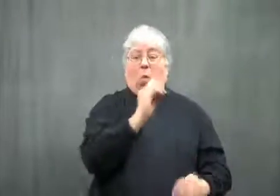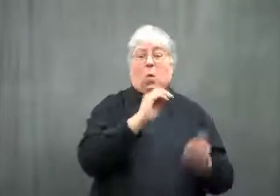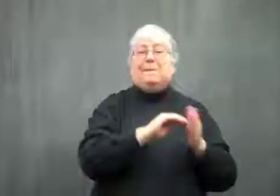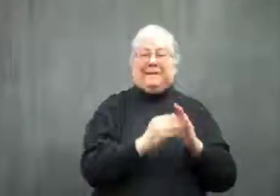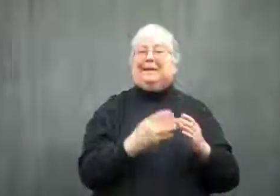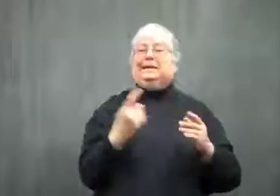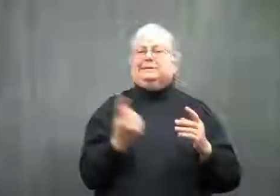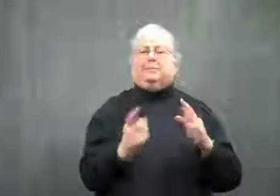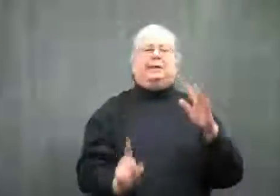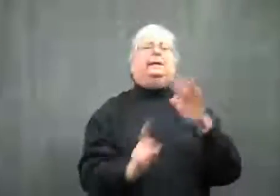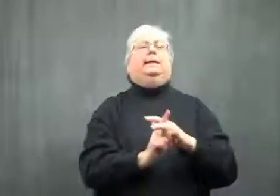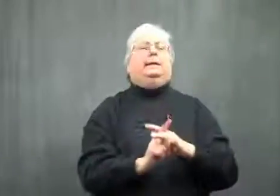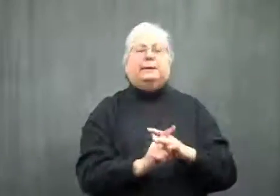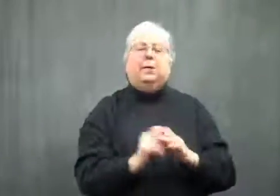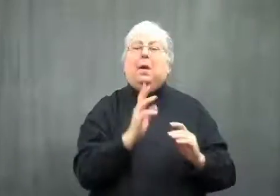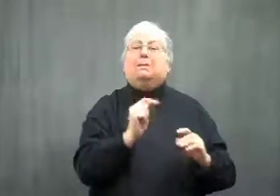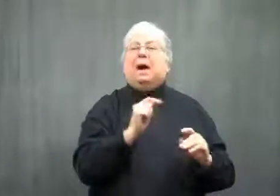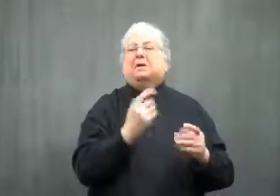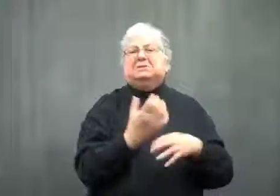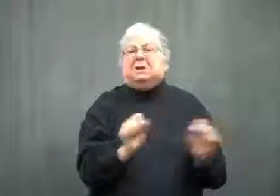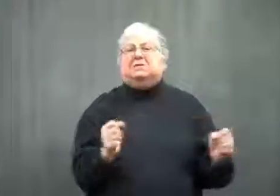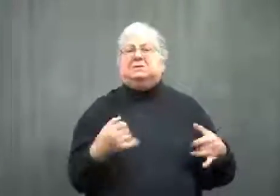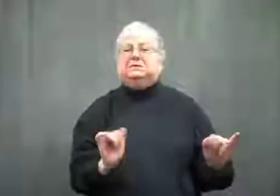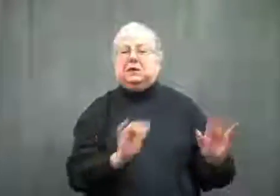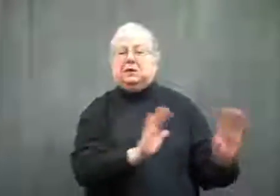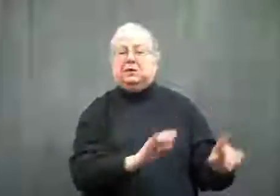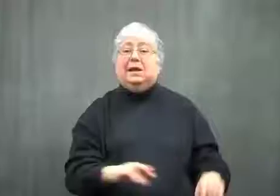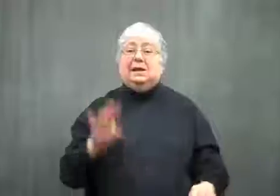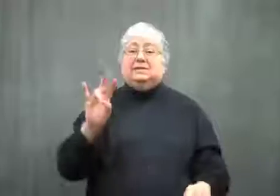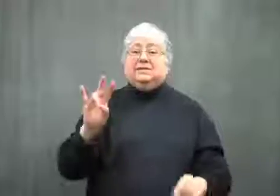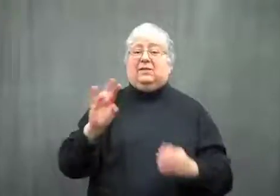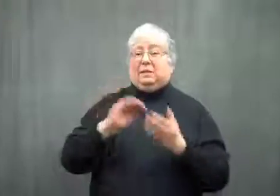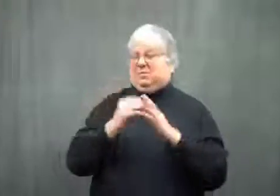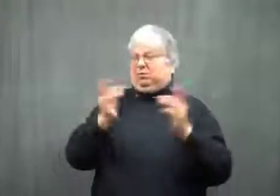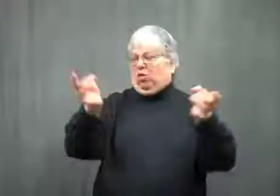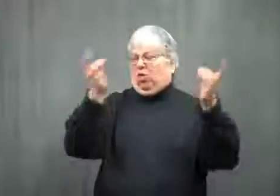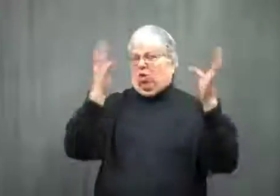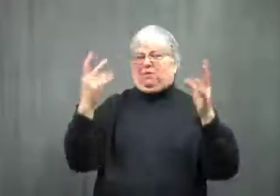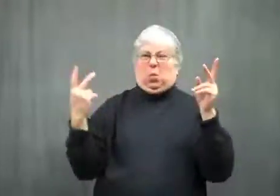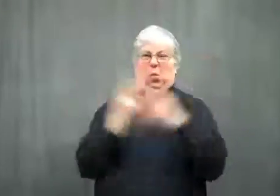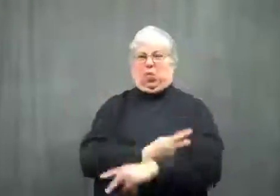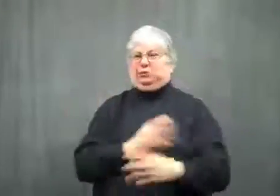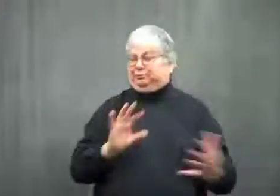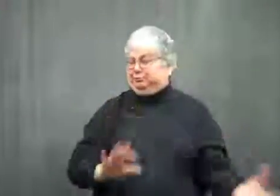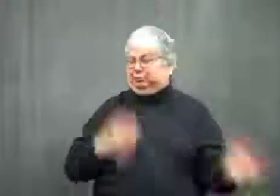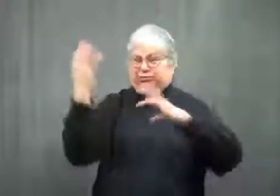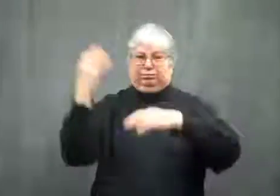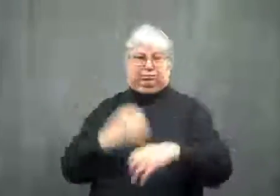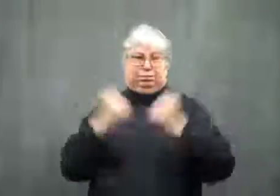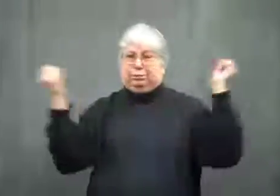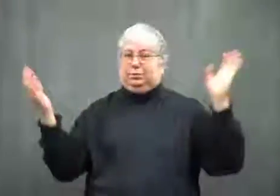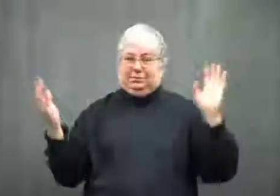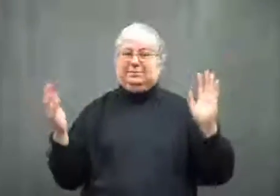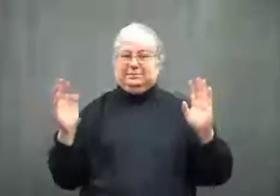0 is when there has been an incident but it doesn't affect safety. 7 is the worst possible scenario.